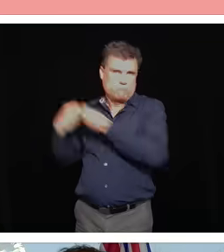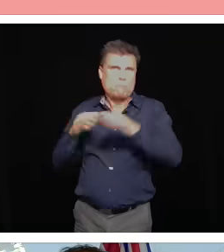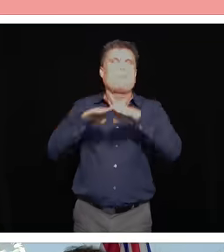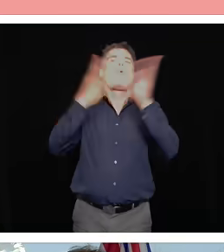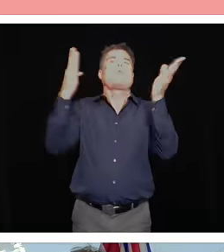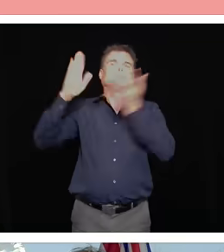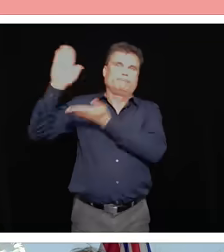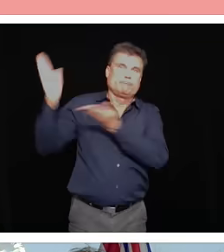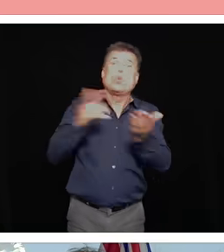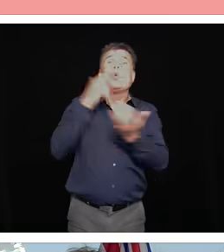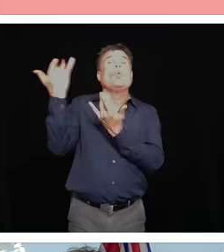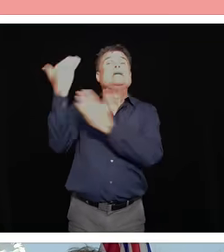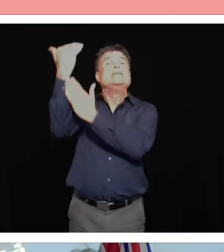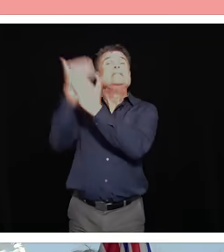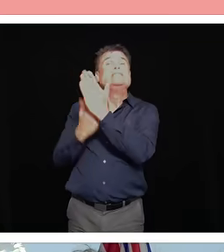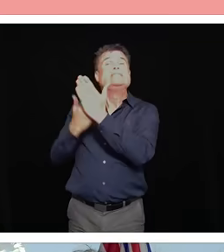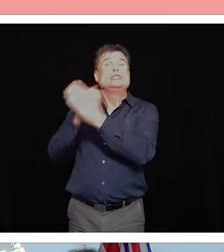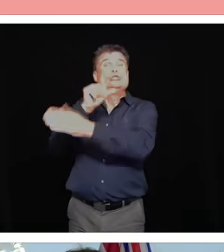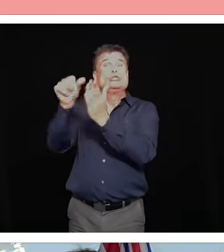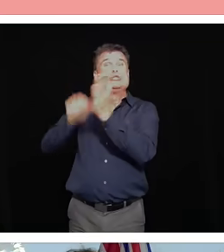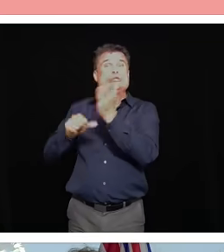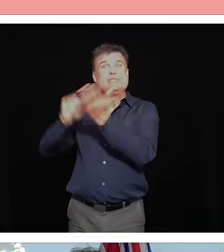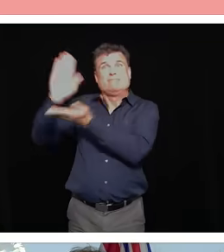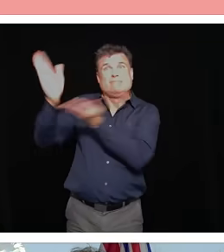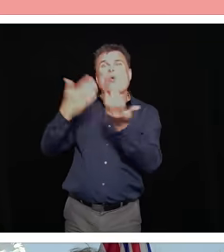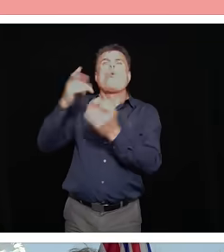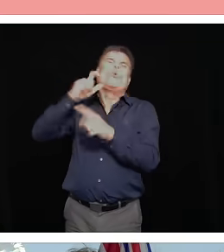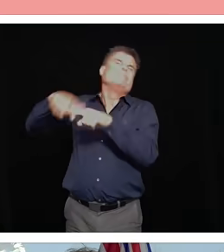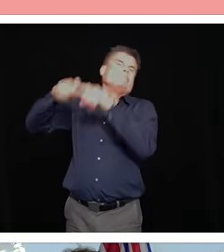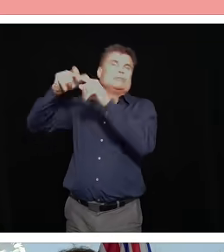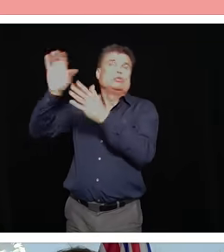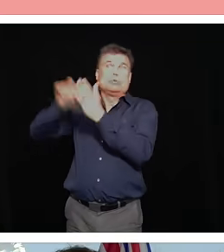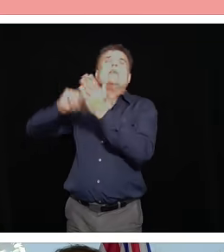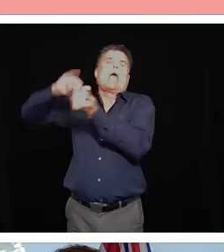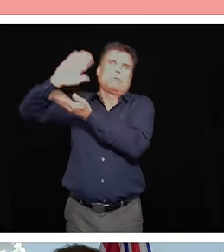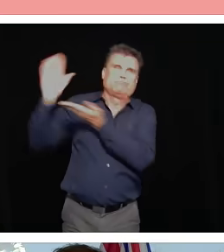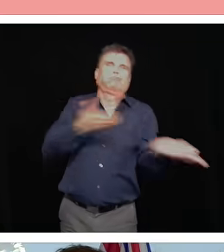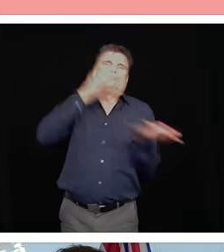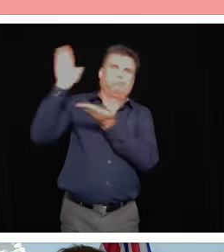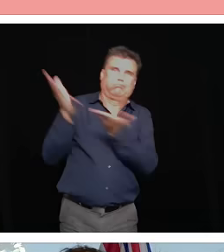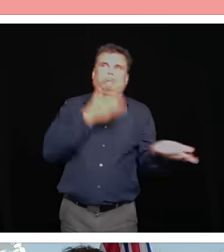2 m is better but with people and that you are with on an ongoing basis.